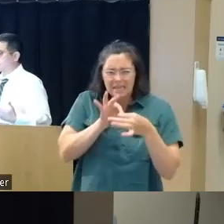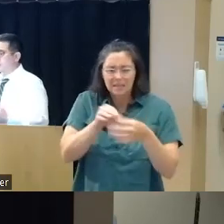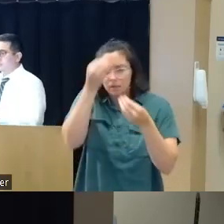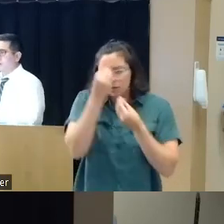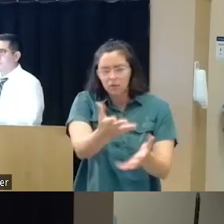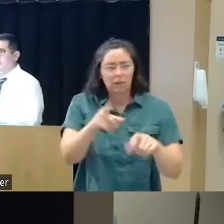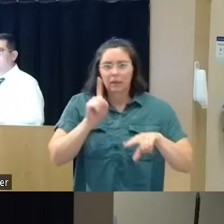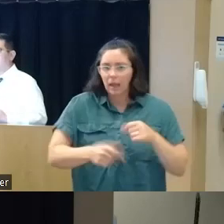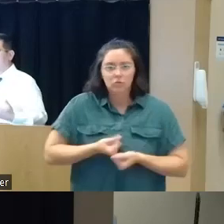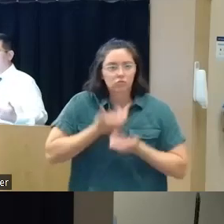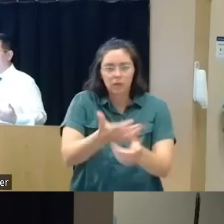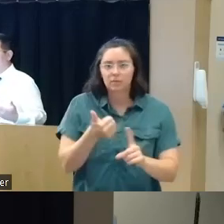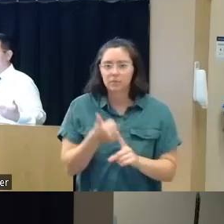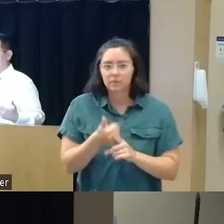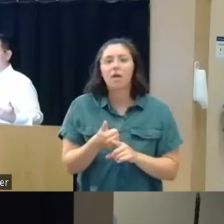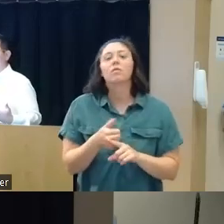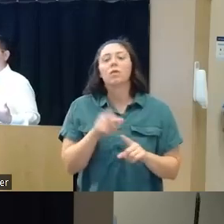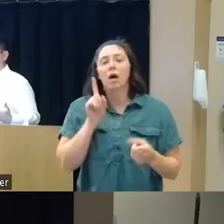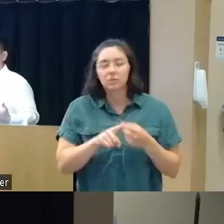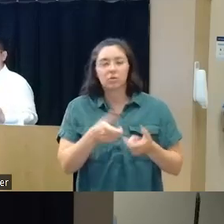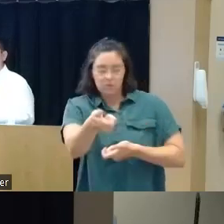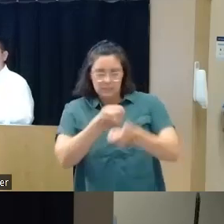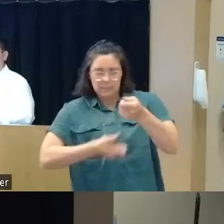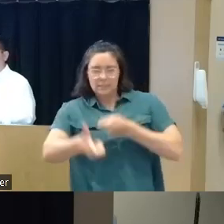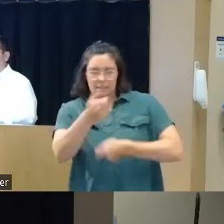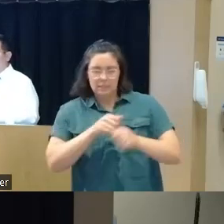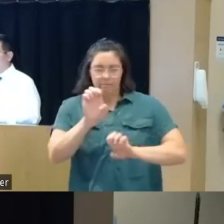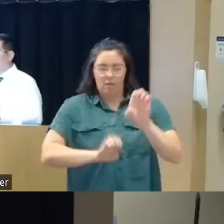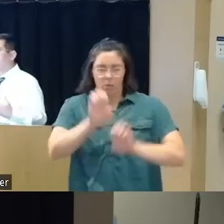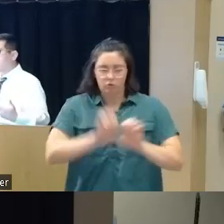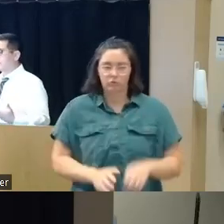those problems unless you're assessing them and we should be doing the same thing with our younger